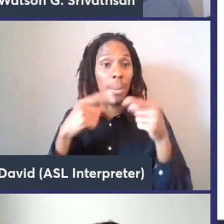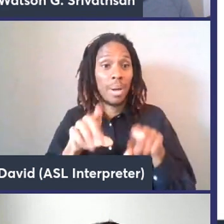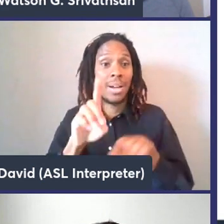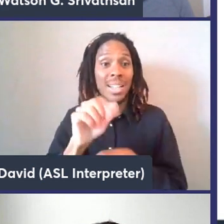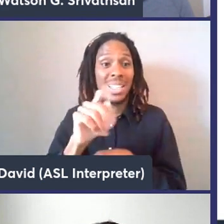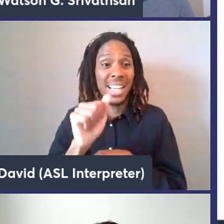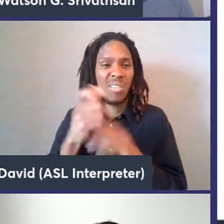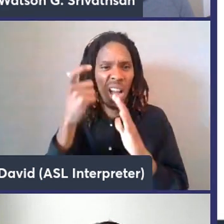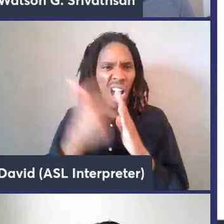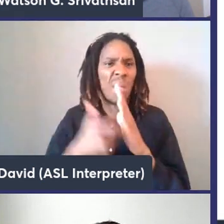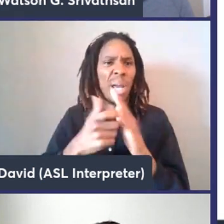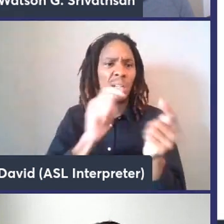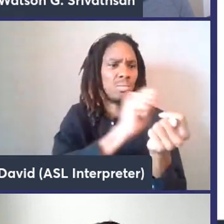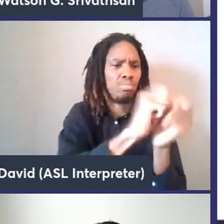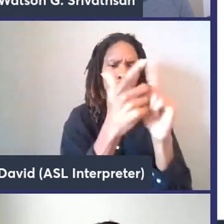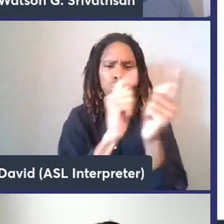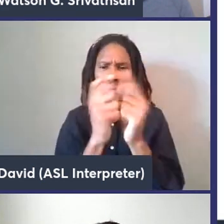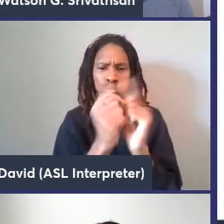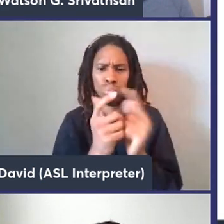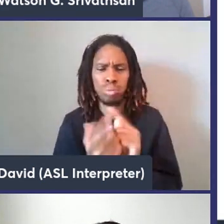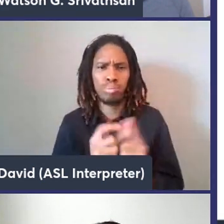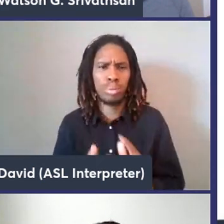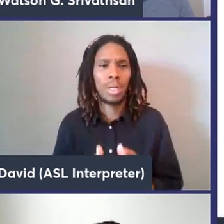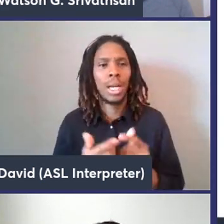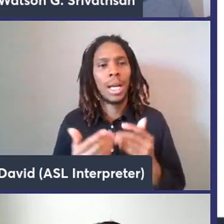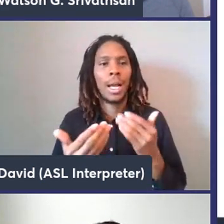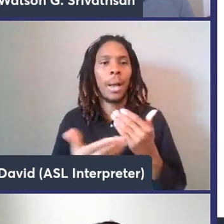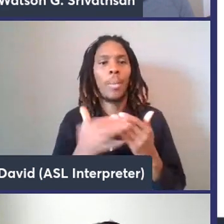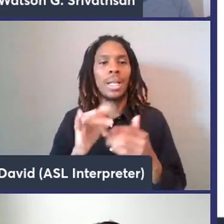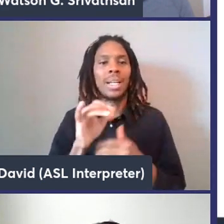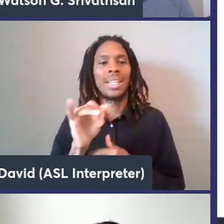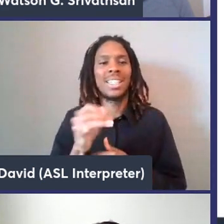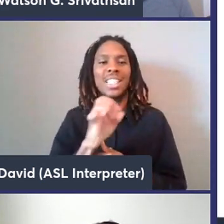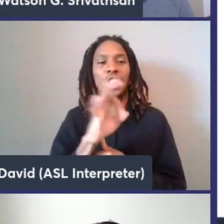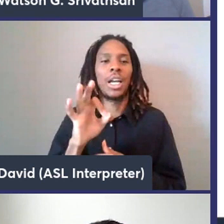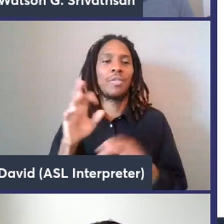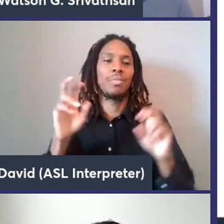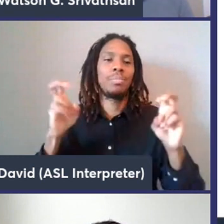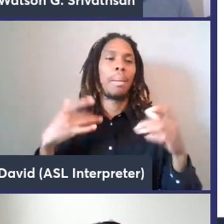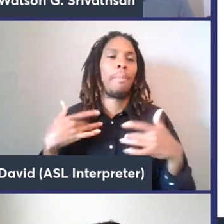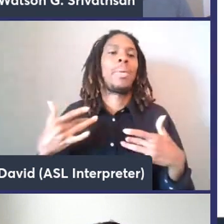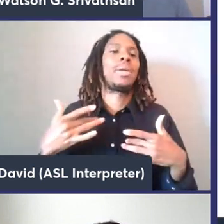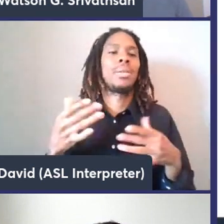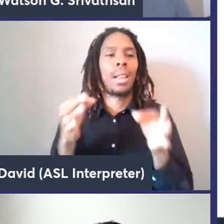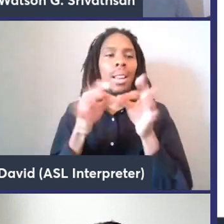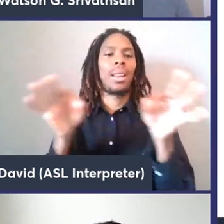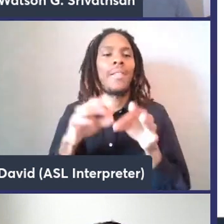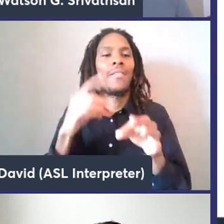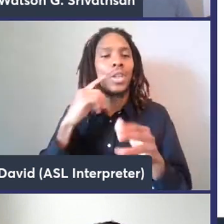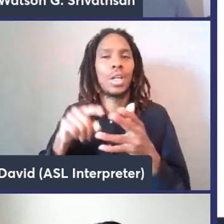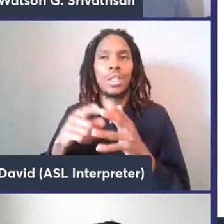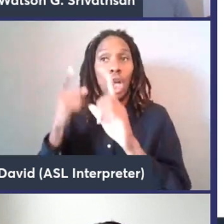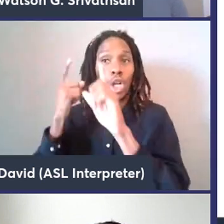and then it would be somewhat Jeff-like in the target language? Yep, that is correct.